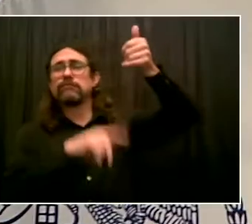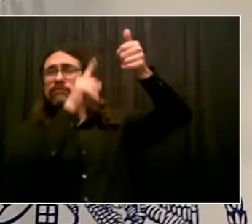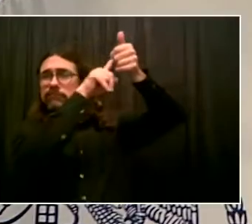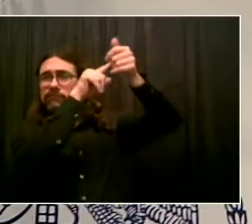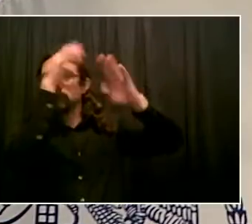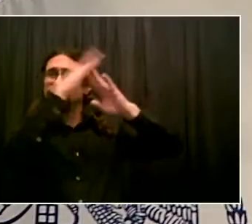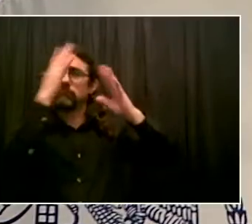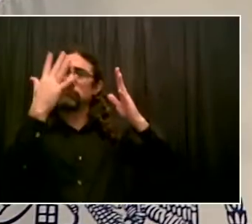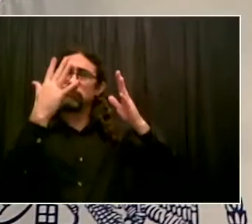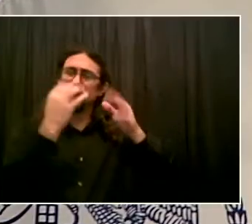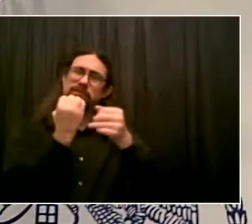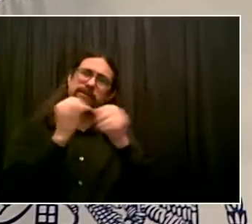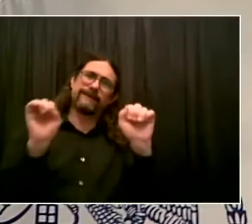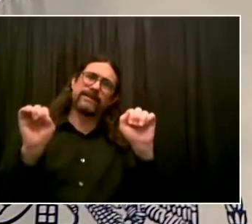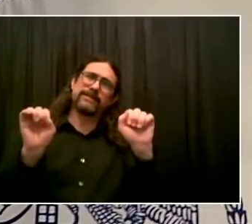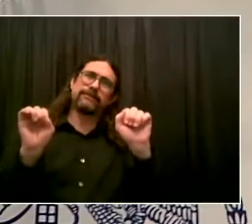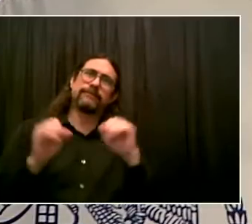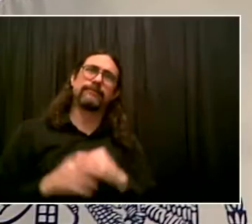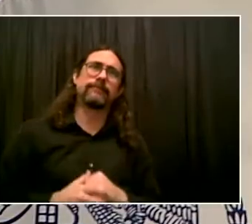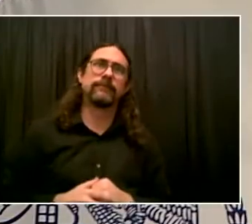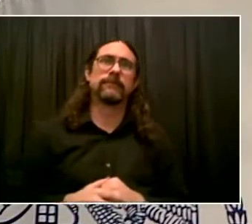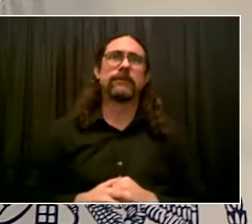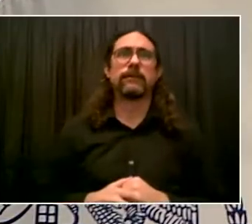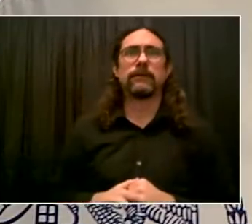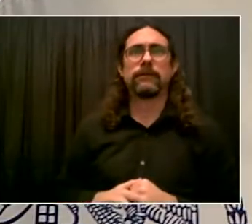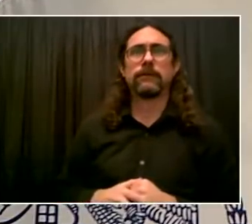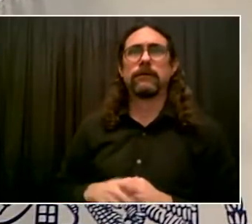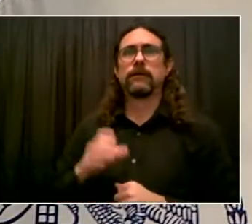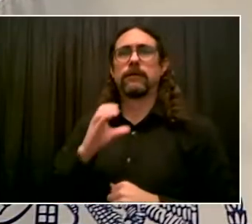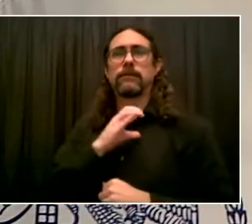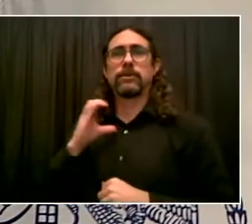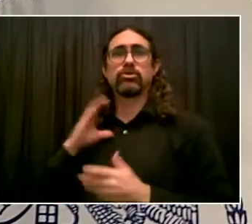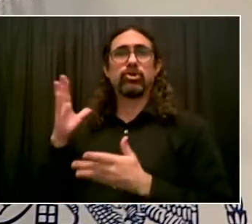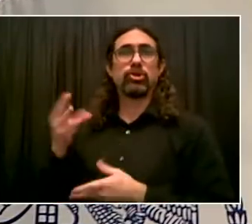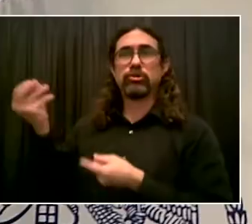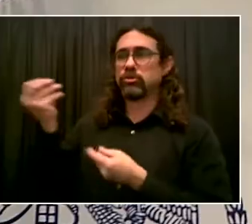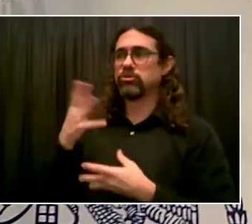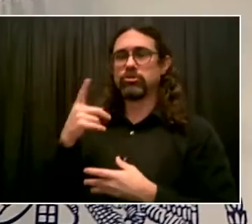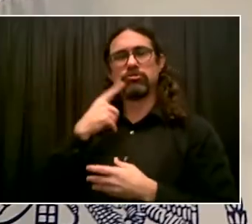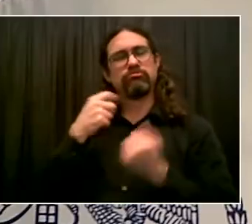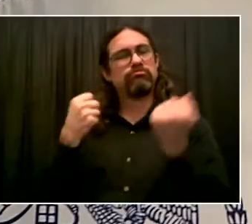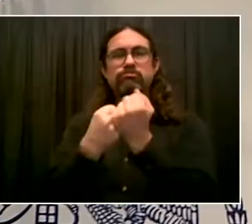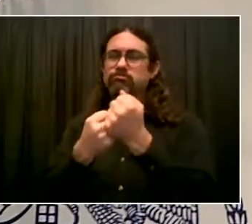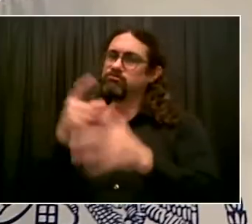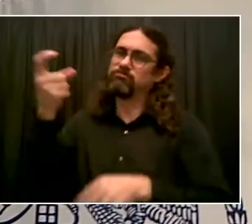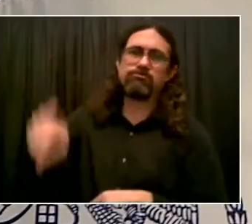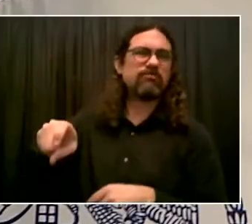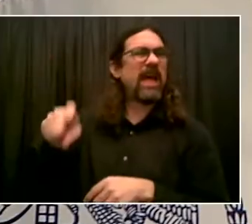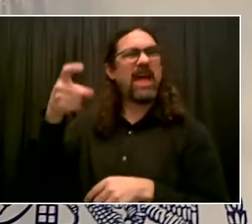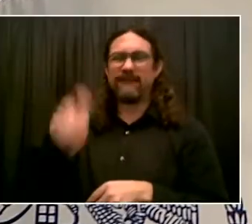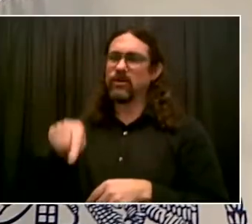SAFE. HEALTHCARE LEADERSHIP IS ADAMANT THIS WAS A STP ETATH E W COULD AND MUST TAKE. WE KNOW FOMR EXTENSIVE